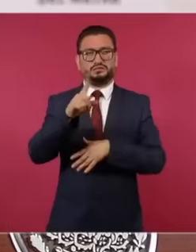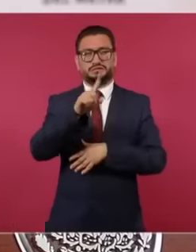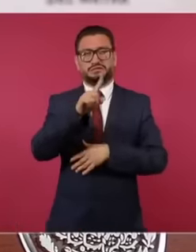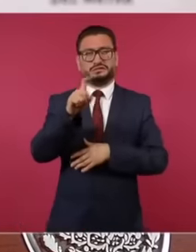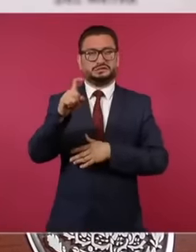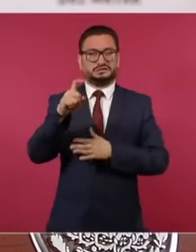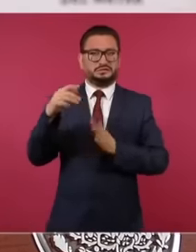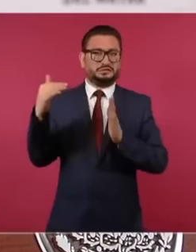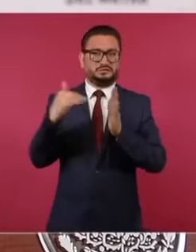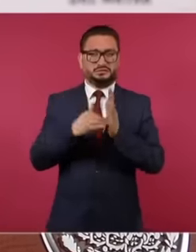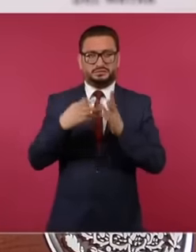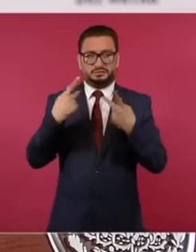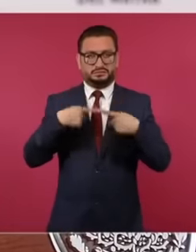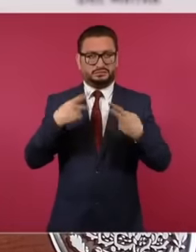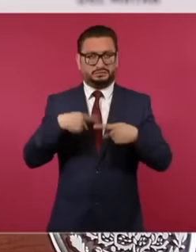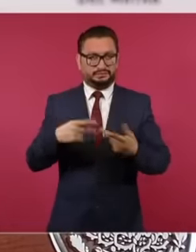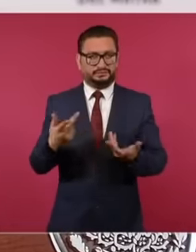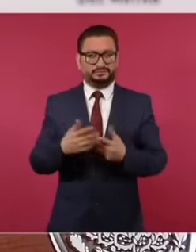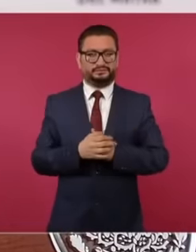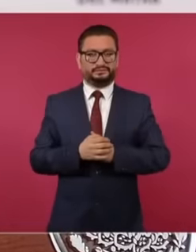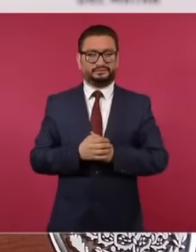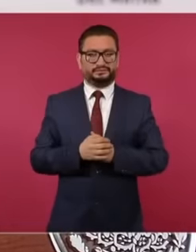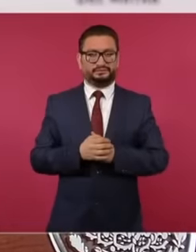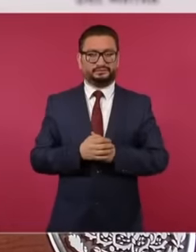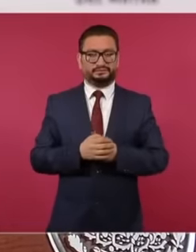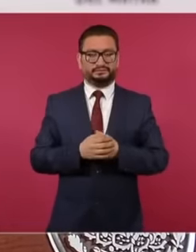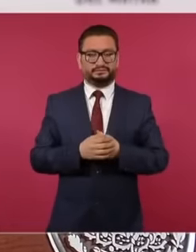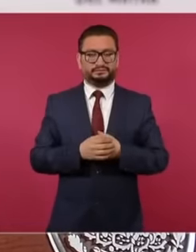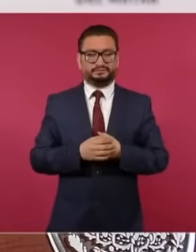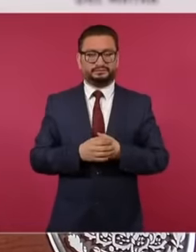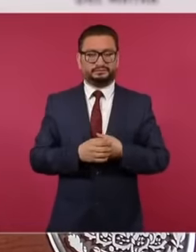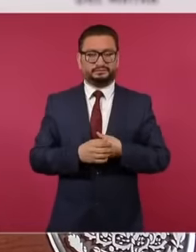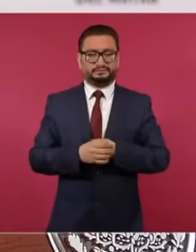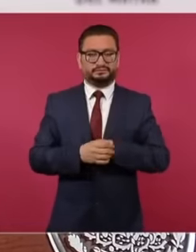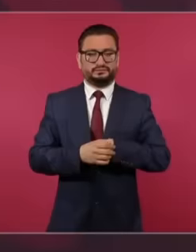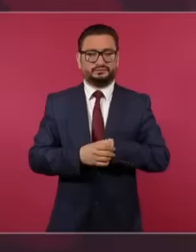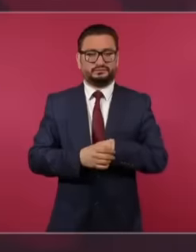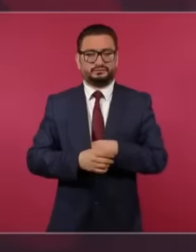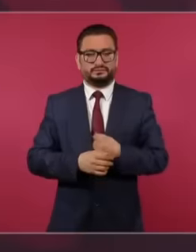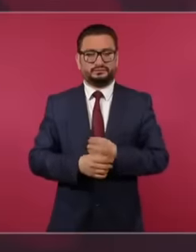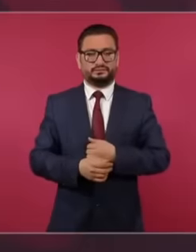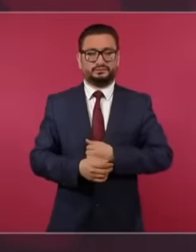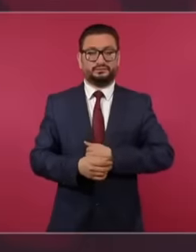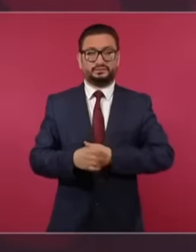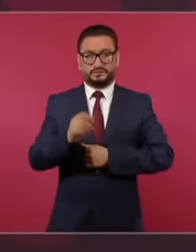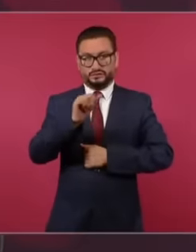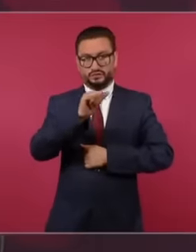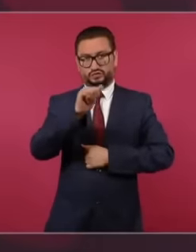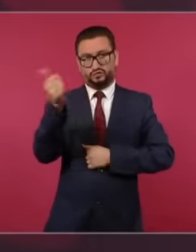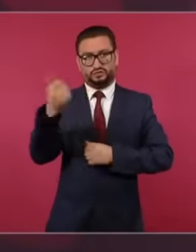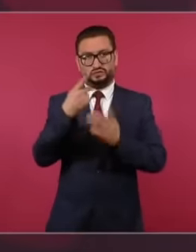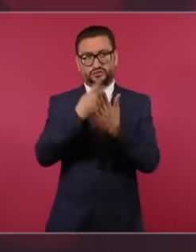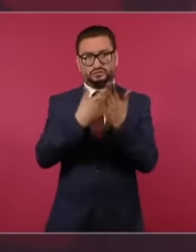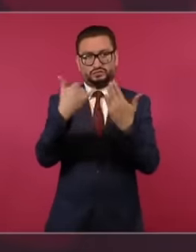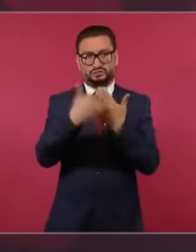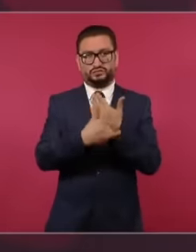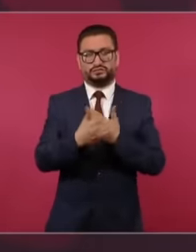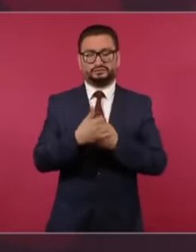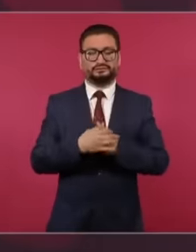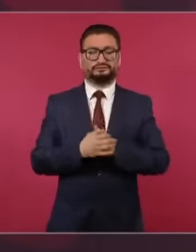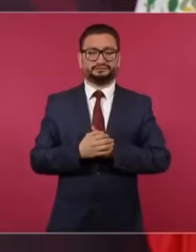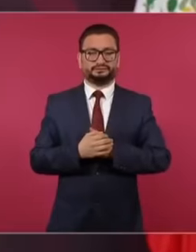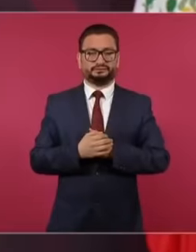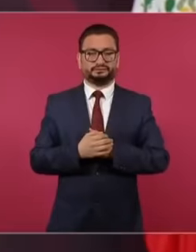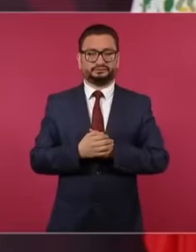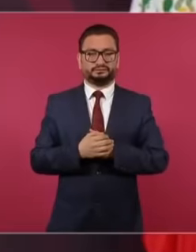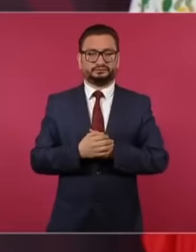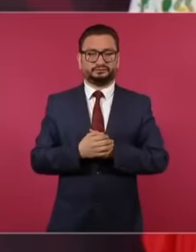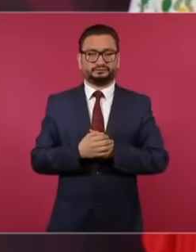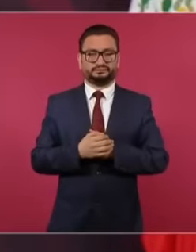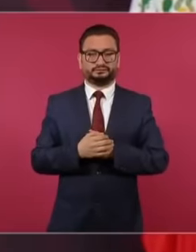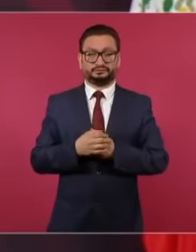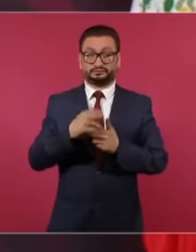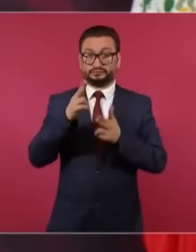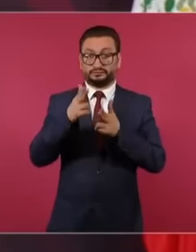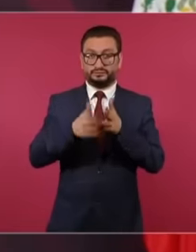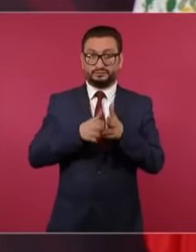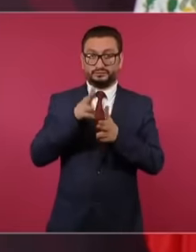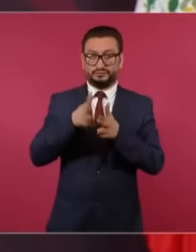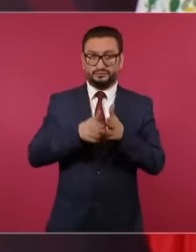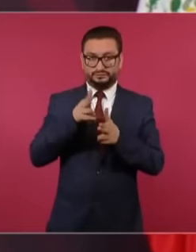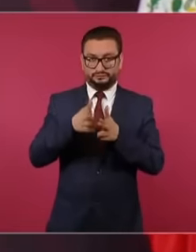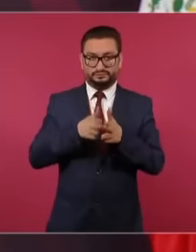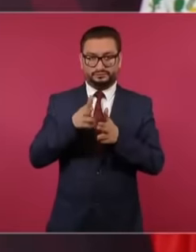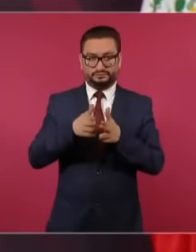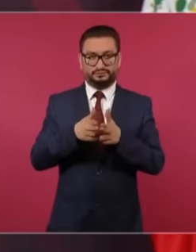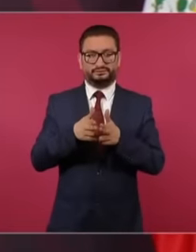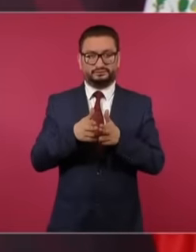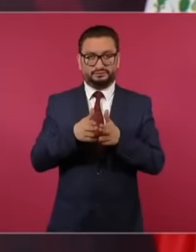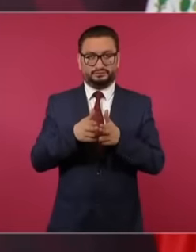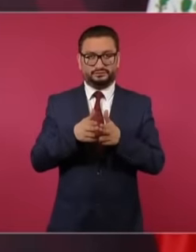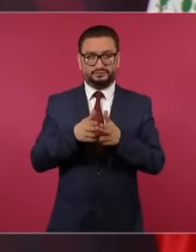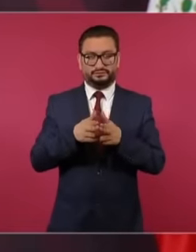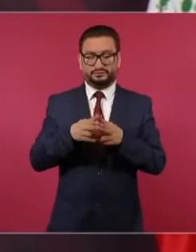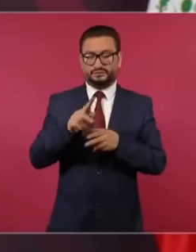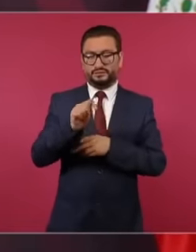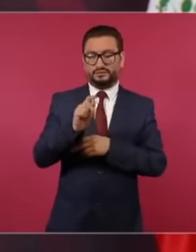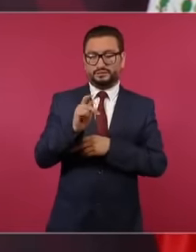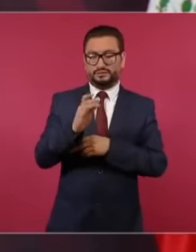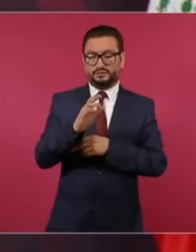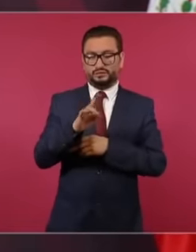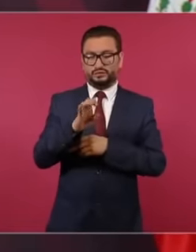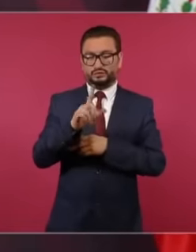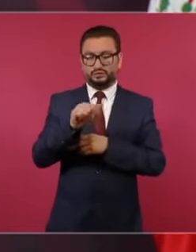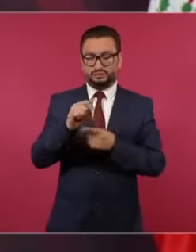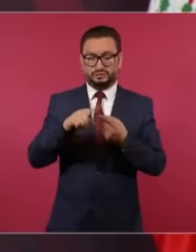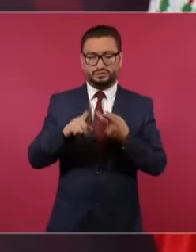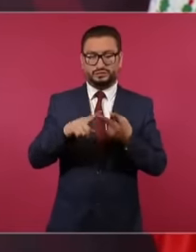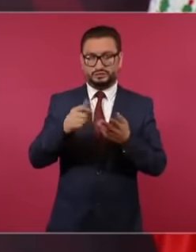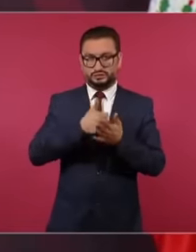people and the other project, the Tapachula train from the City of Hidalgo to